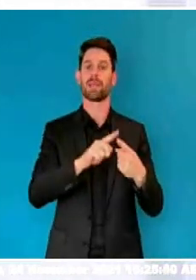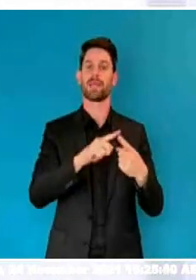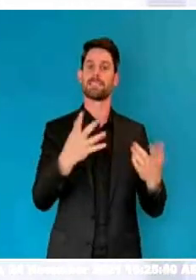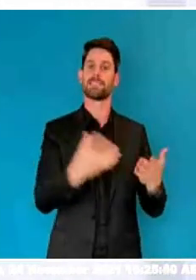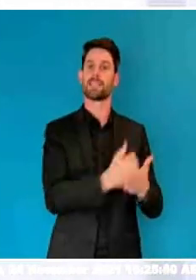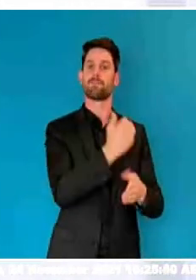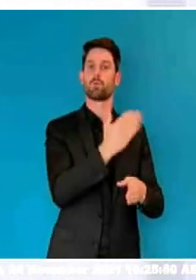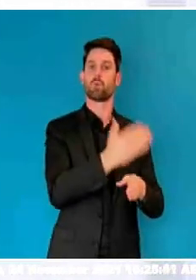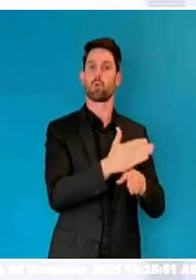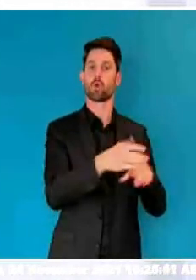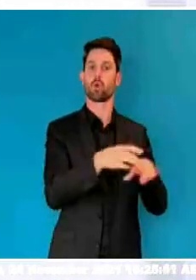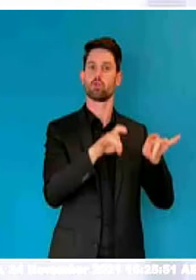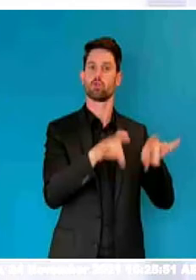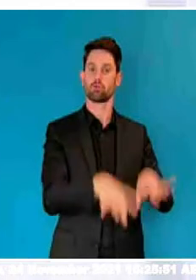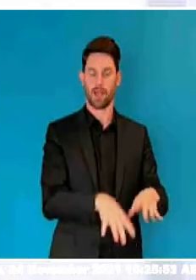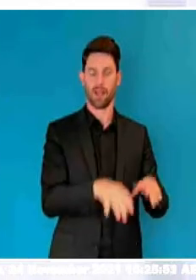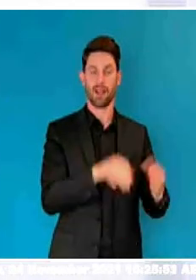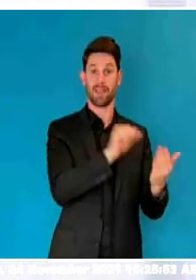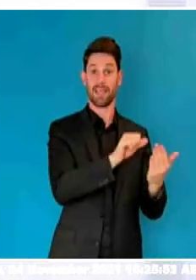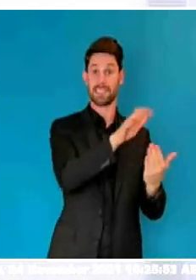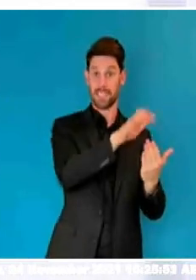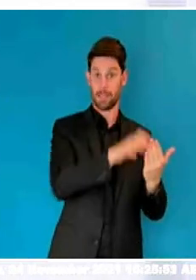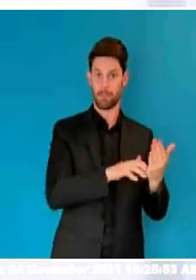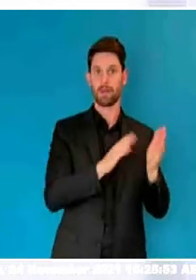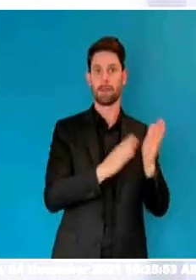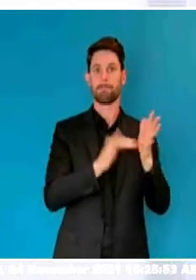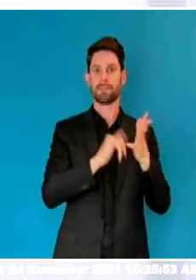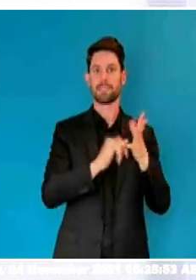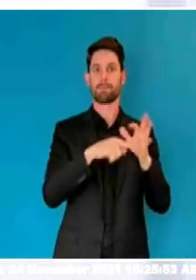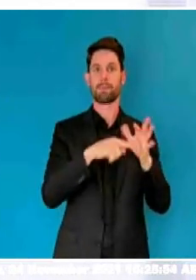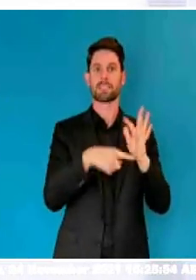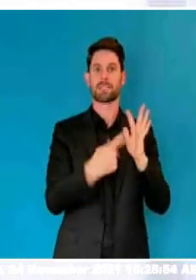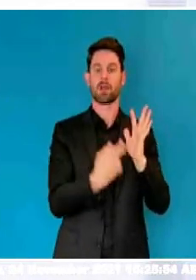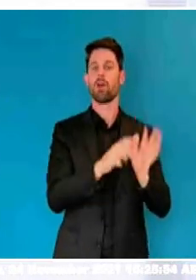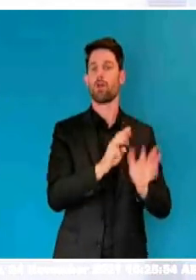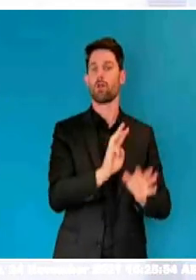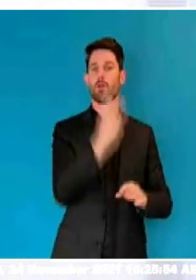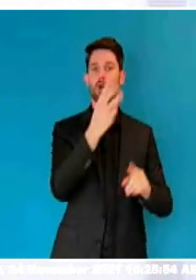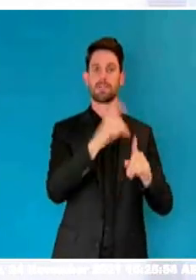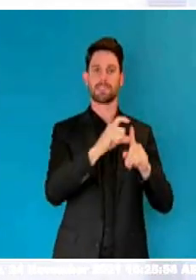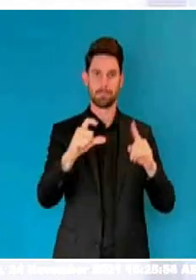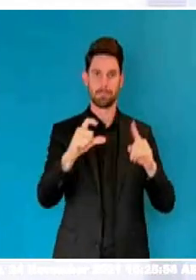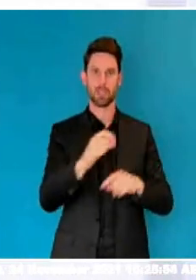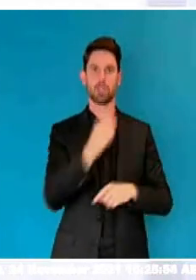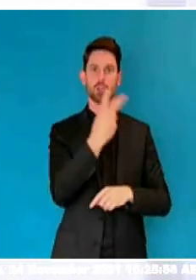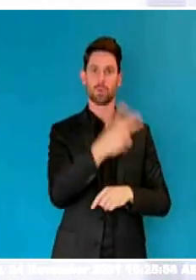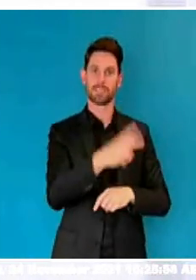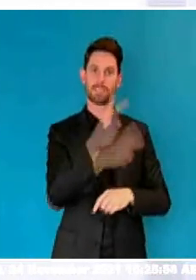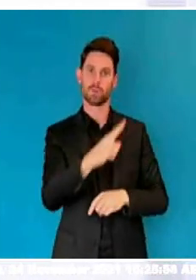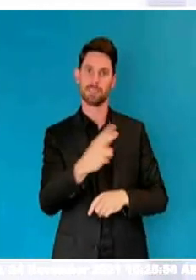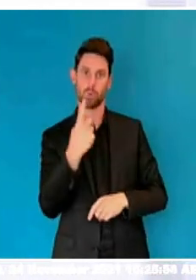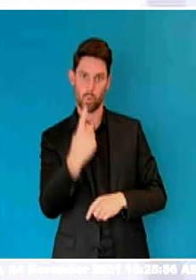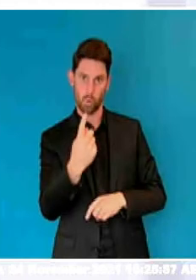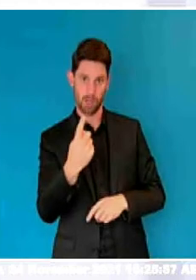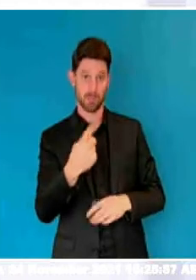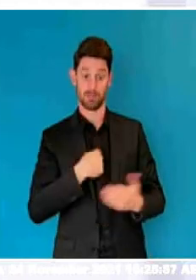The statement of Michelle Baxter dated 3 September 2021, we propose be marked Exhibit